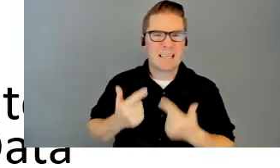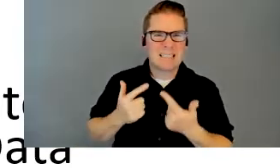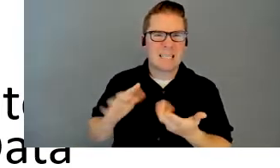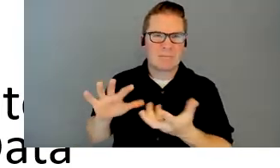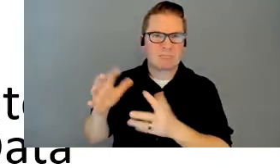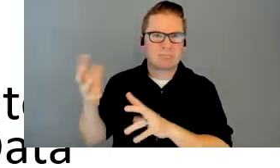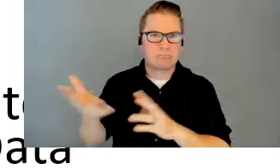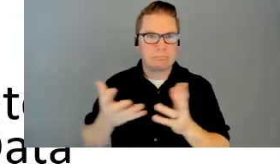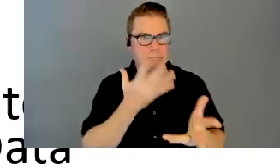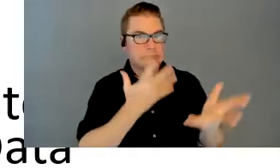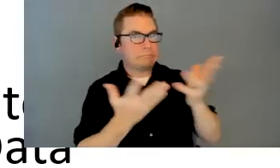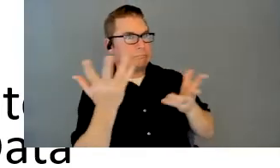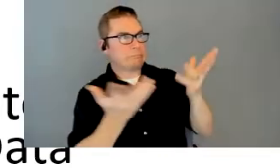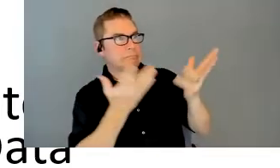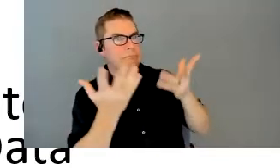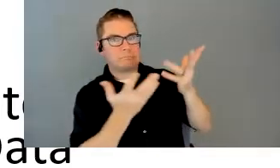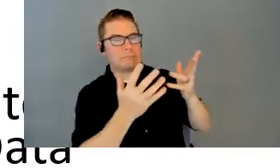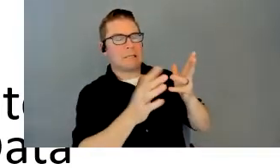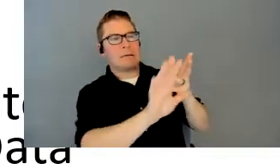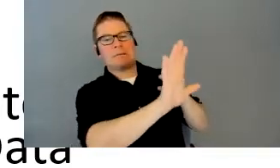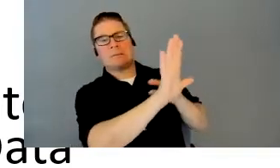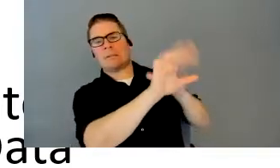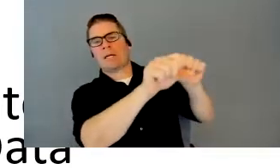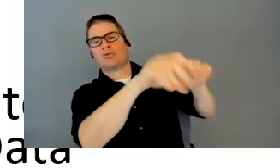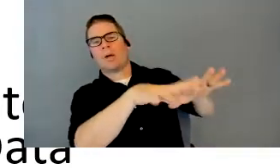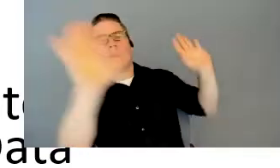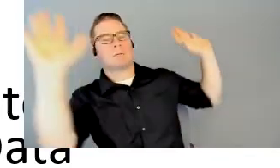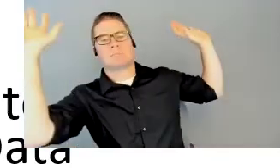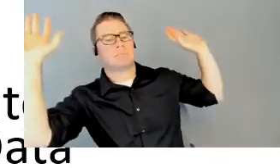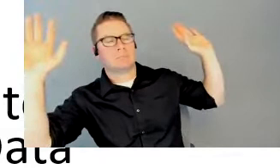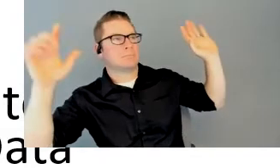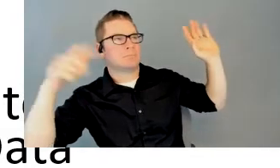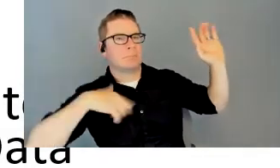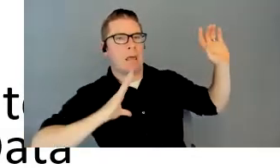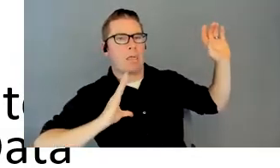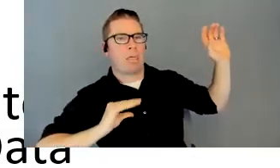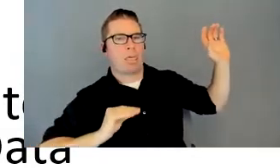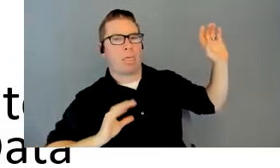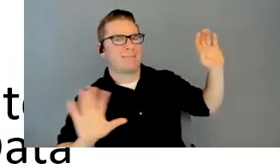and he dropped out of college and he was feeling really badly about himself. But this one teacher just wouldn't give up.